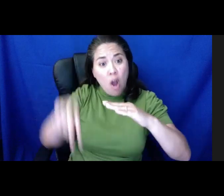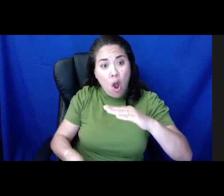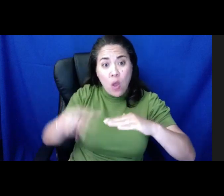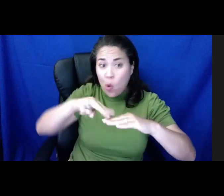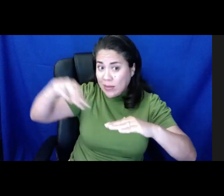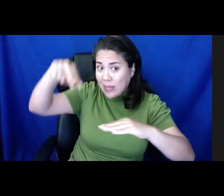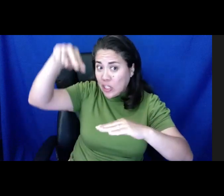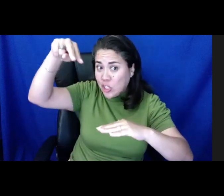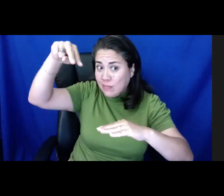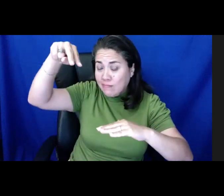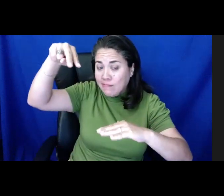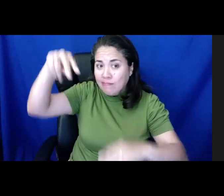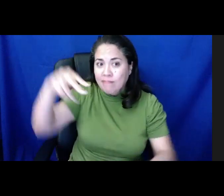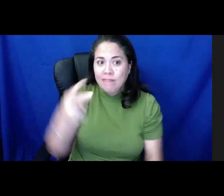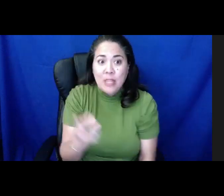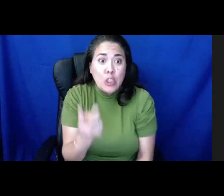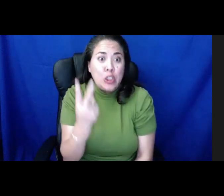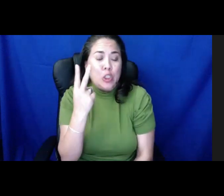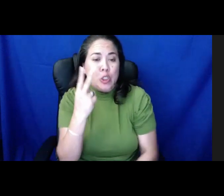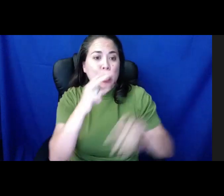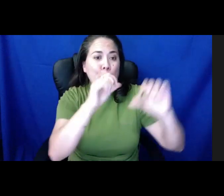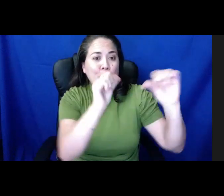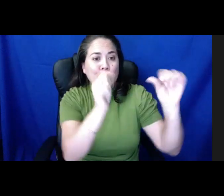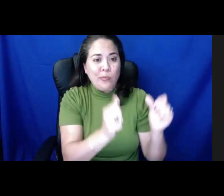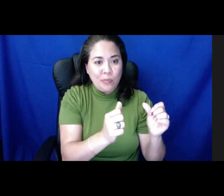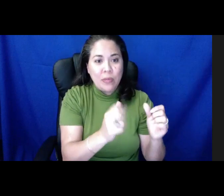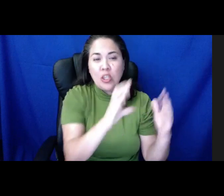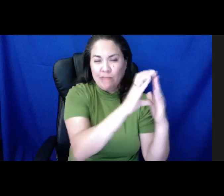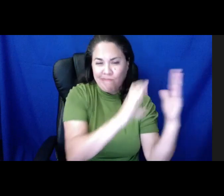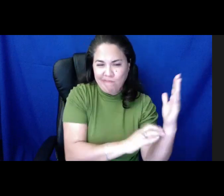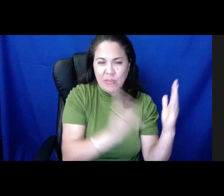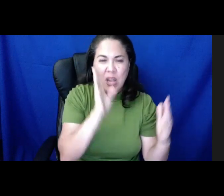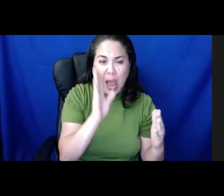Leslie McIntosh: There are two paragraphs that i'm going to share with you for this work.